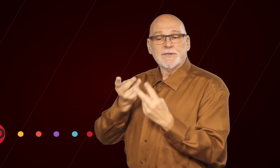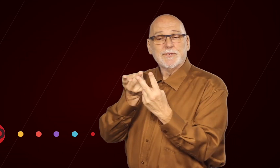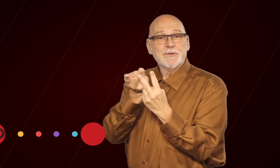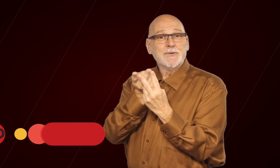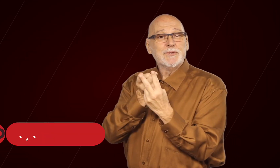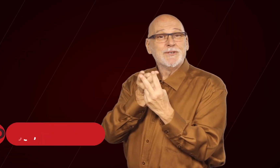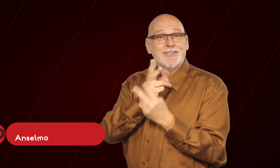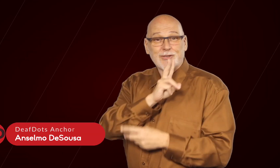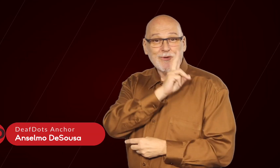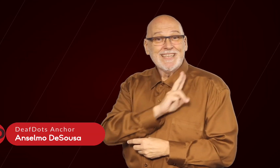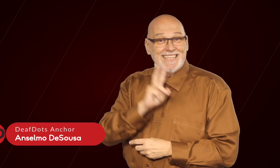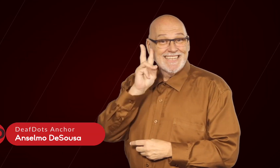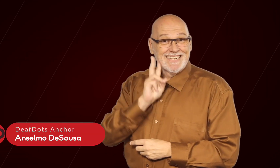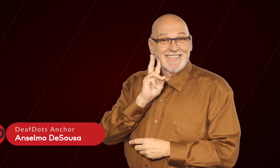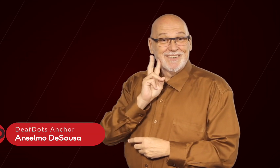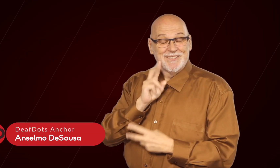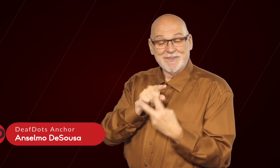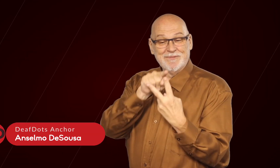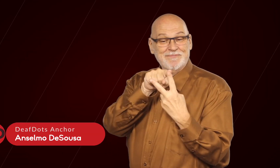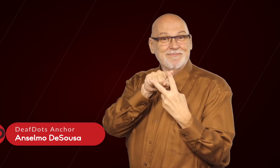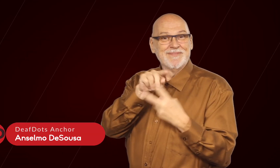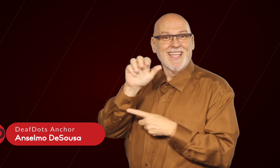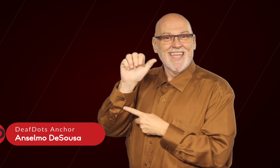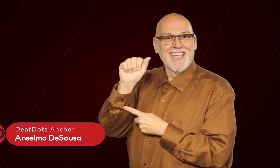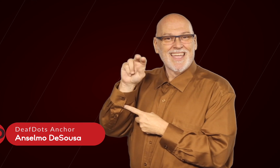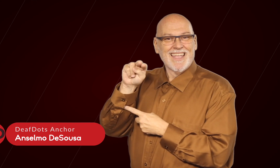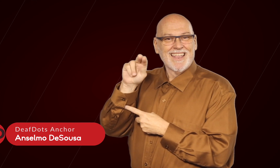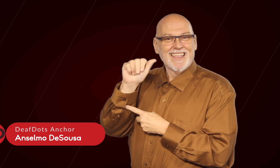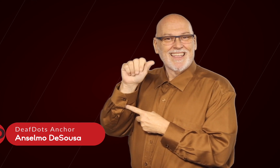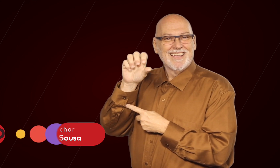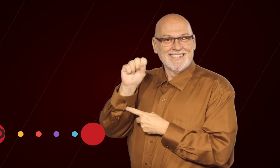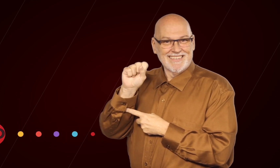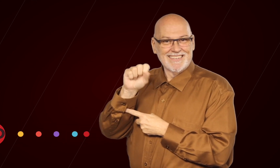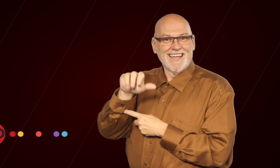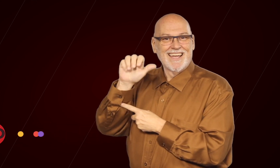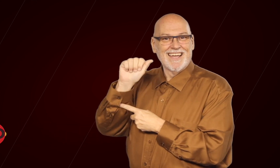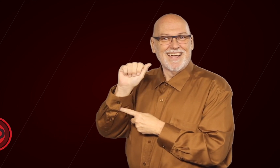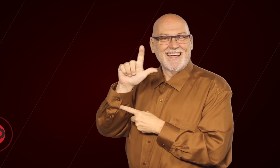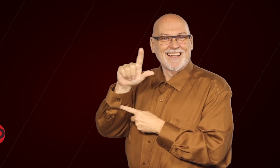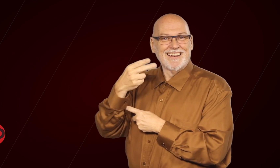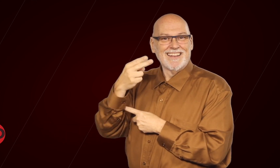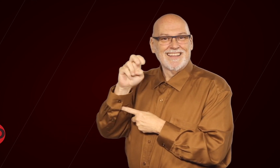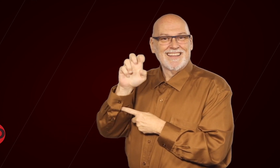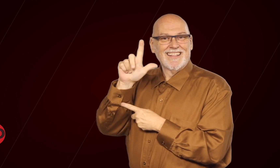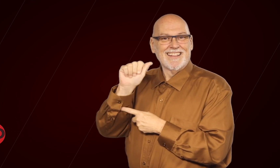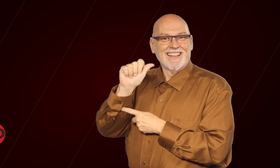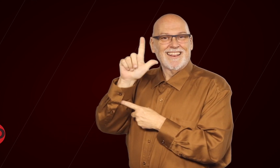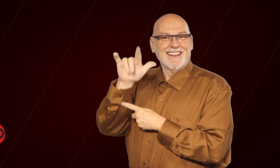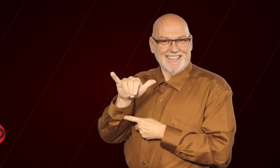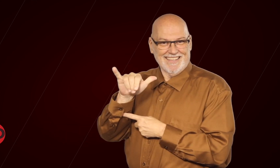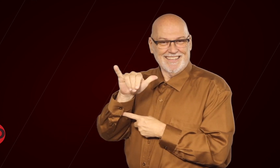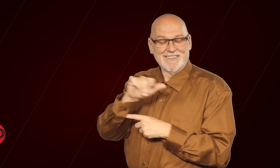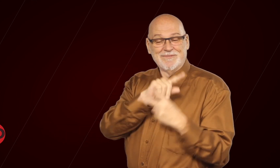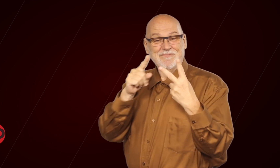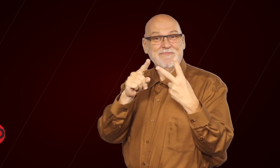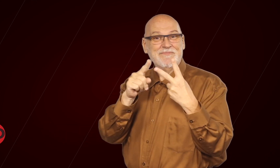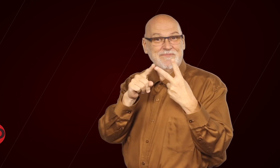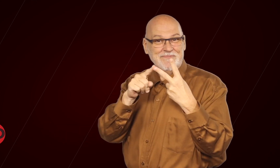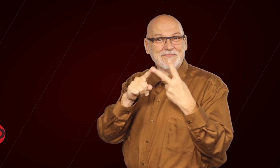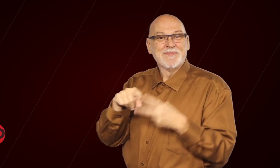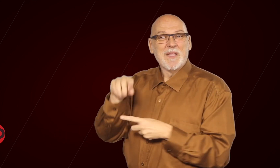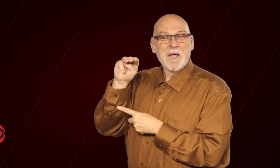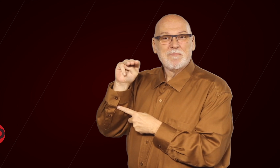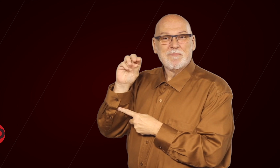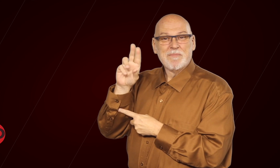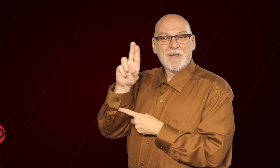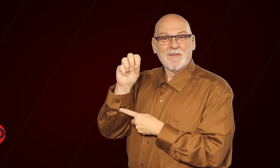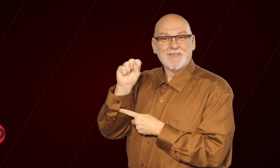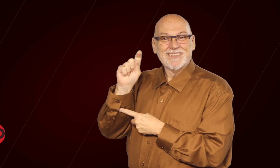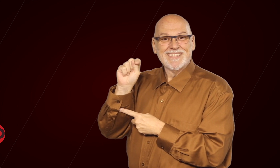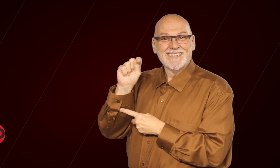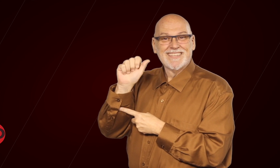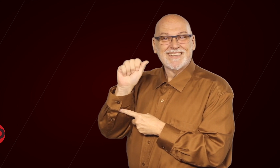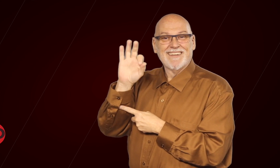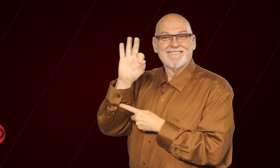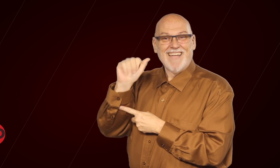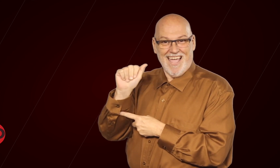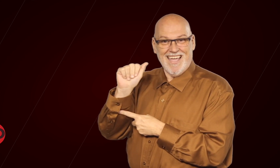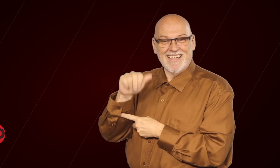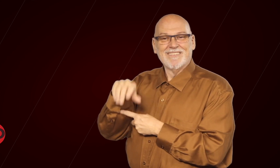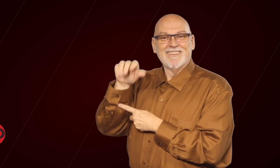[ANSELMO]: Twins Anas Alhelaly and Moustafa Alhilali arrived in Canada